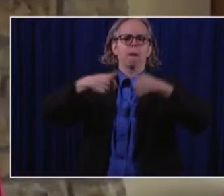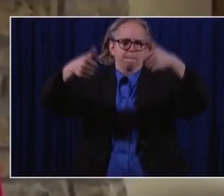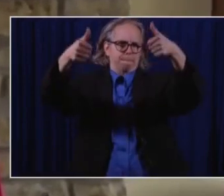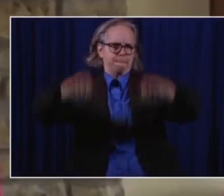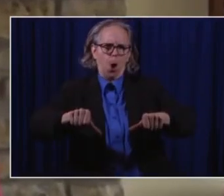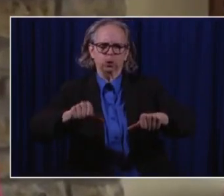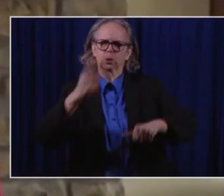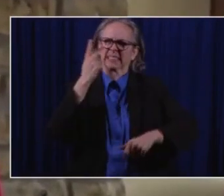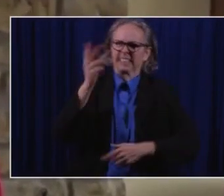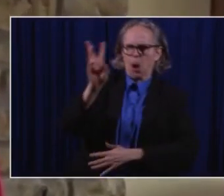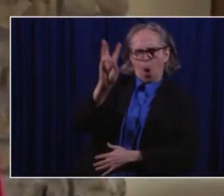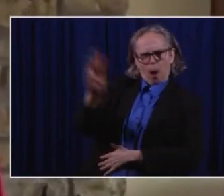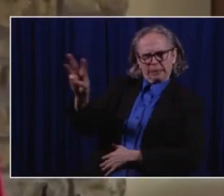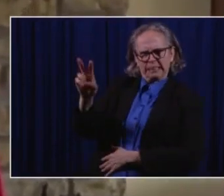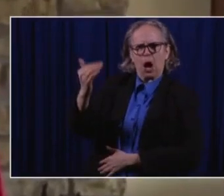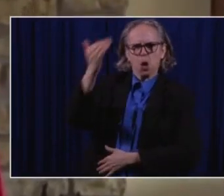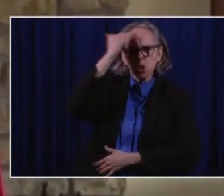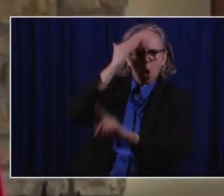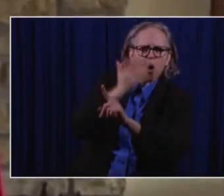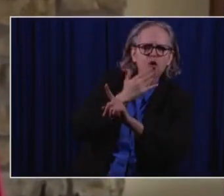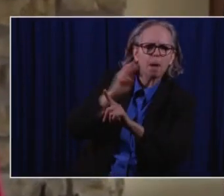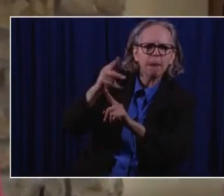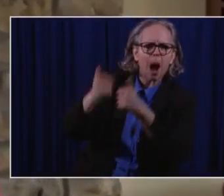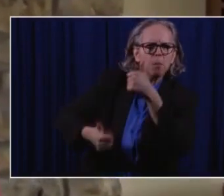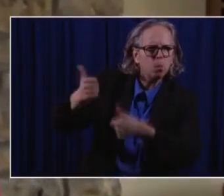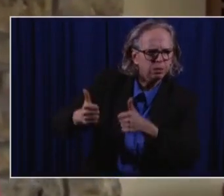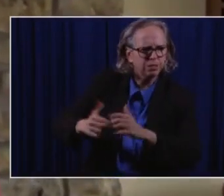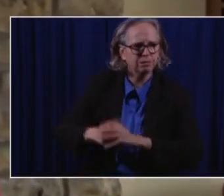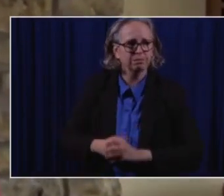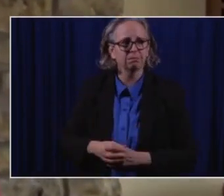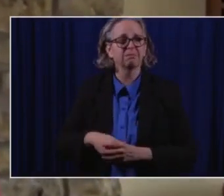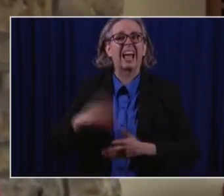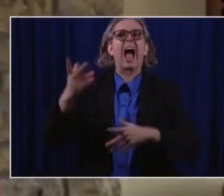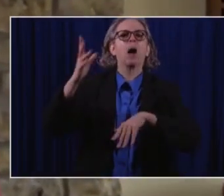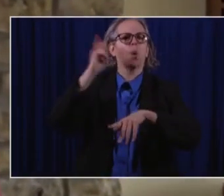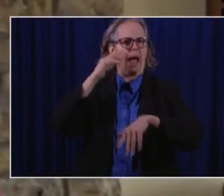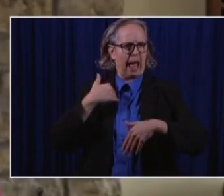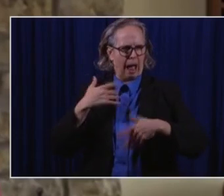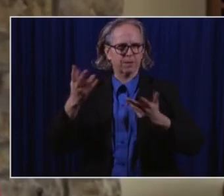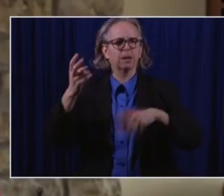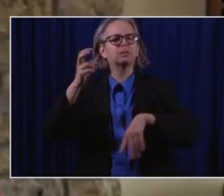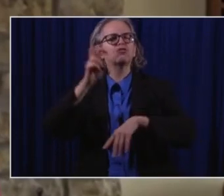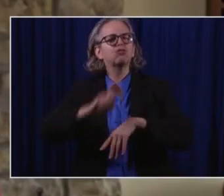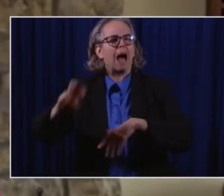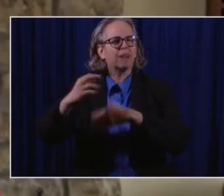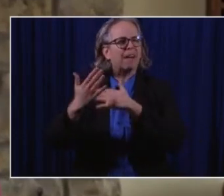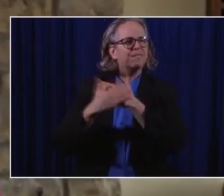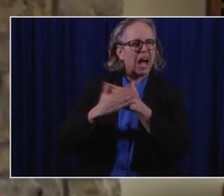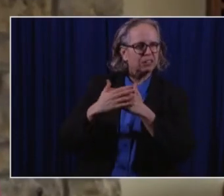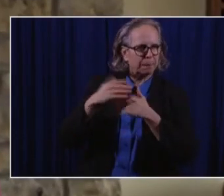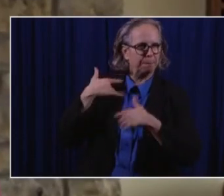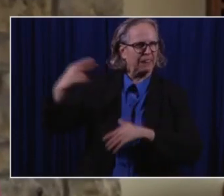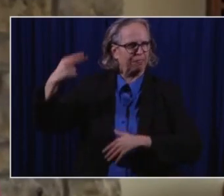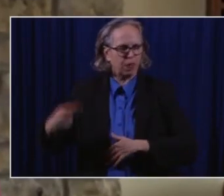data early. The map will come out tomorrow. Without a press conference it would just it would just come out one day earlier than it normally does.